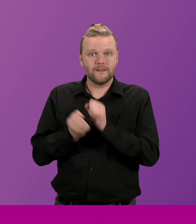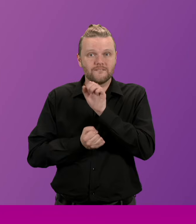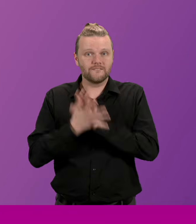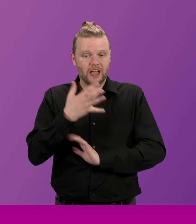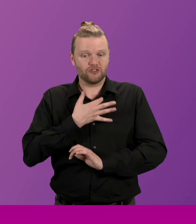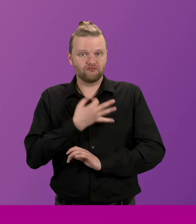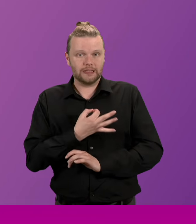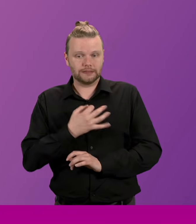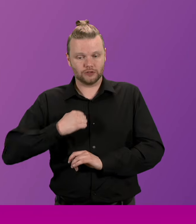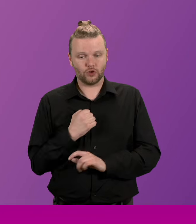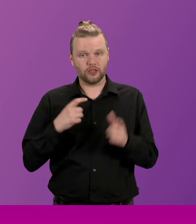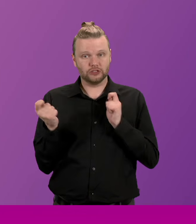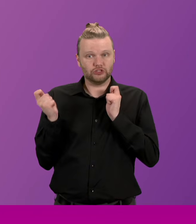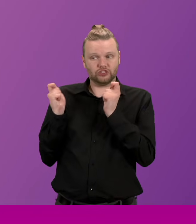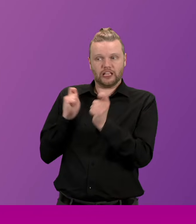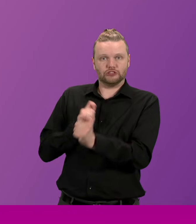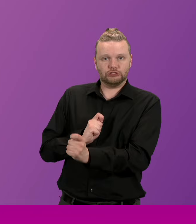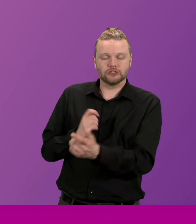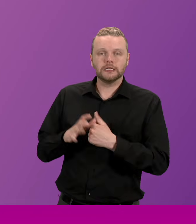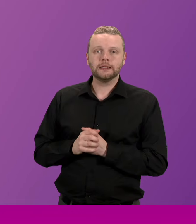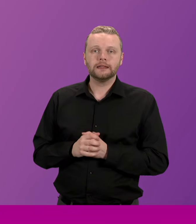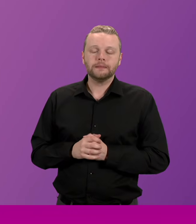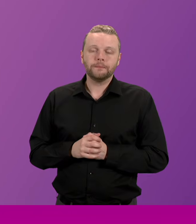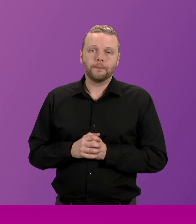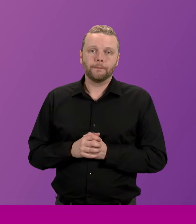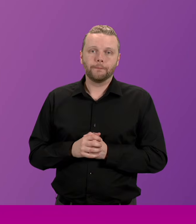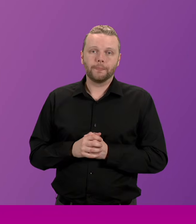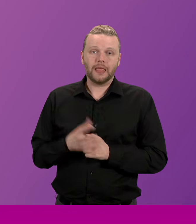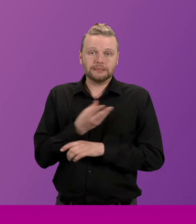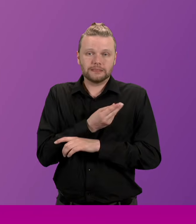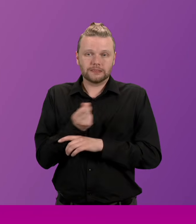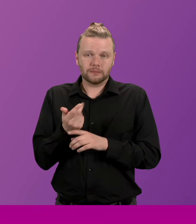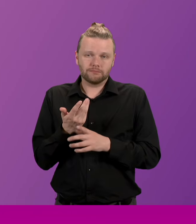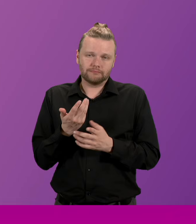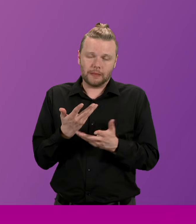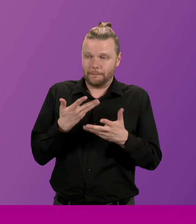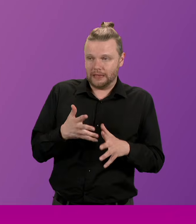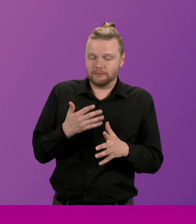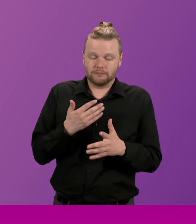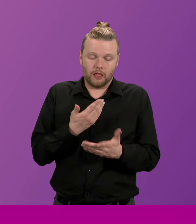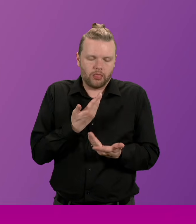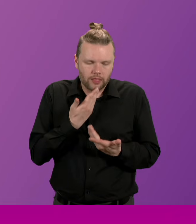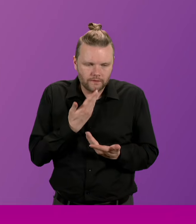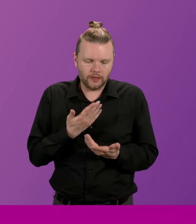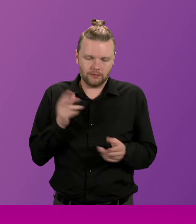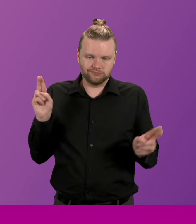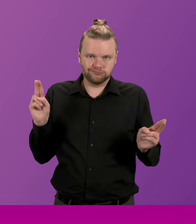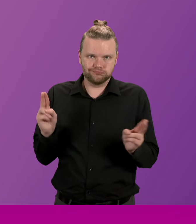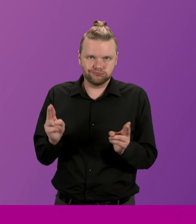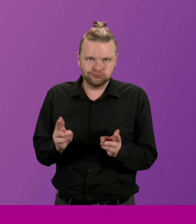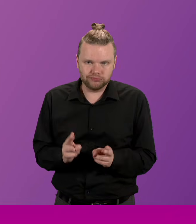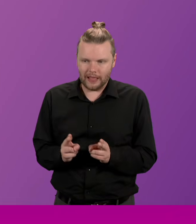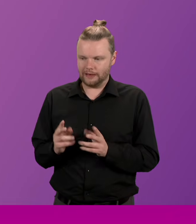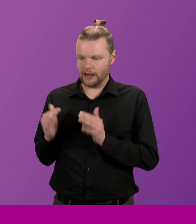changed quite significantly. Thankfully, there has been a welcome decline in domestic fires